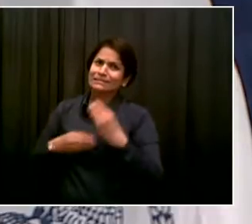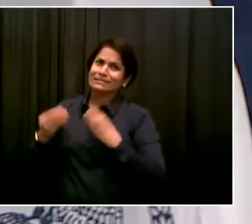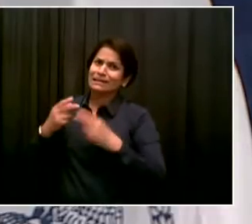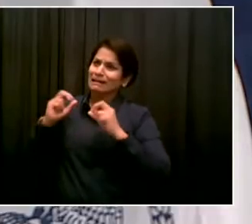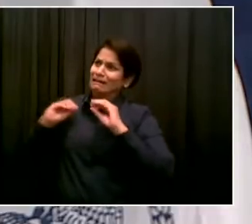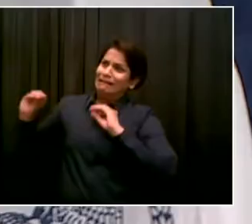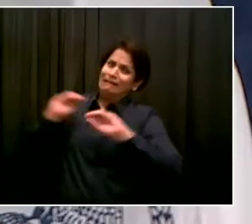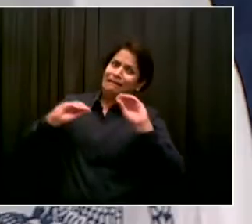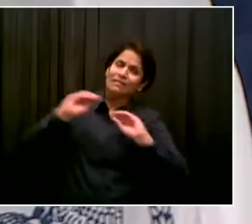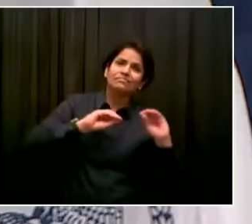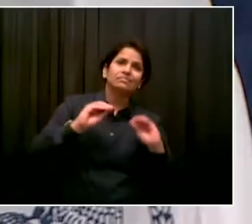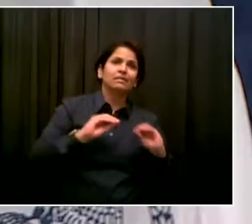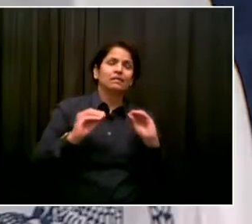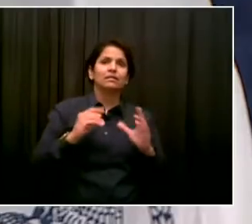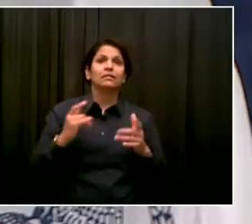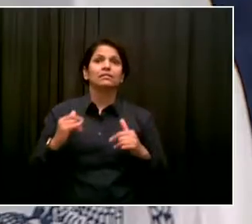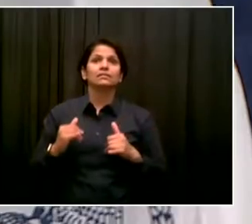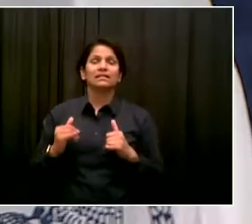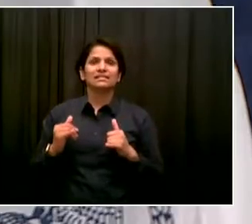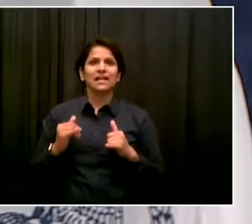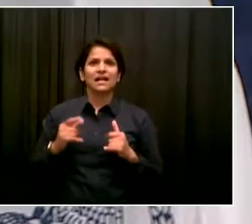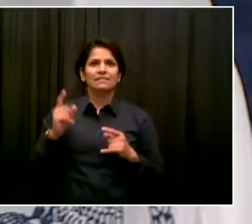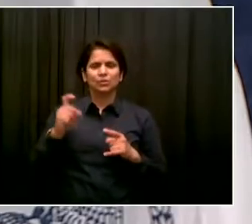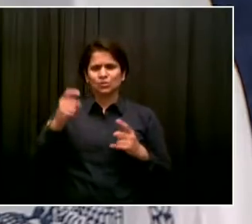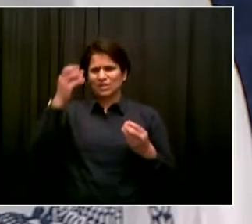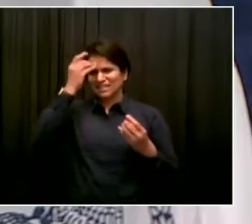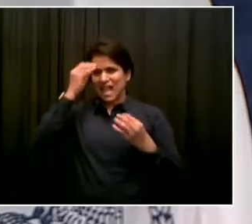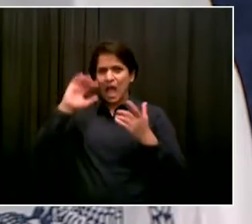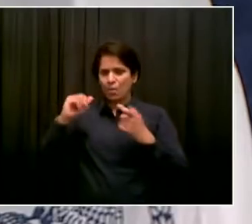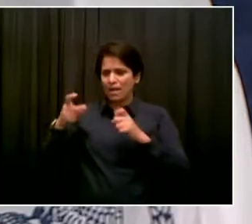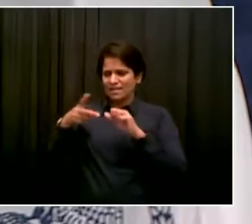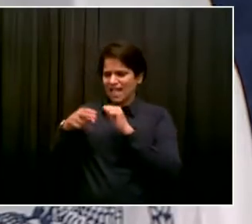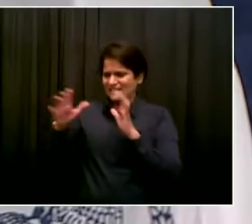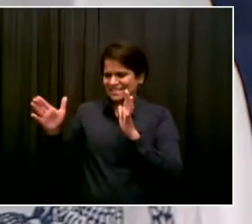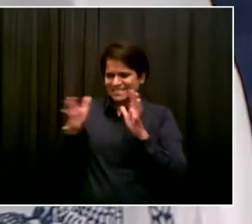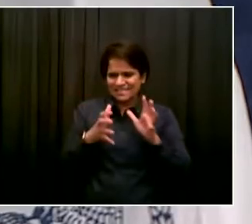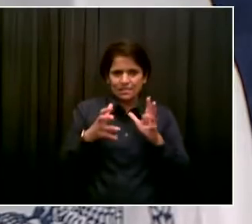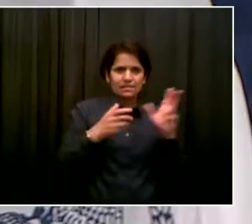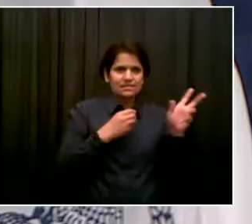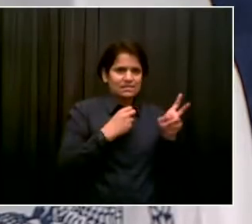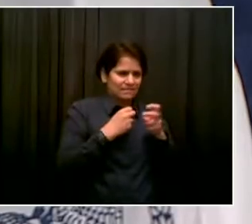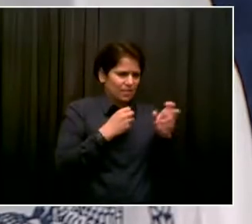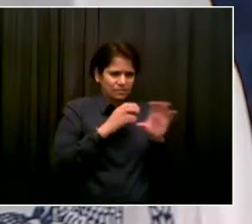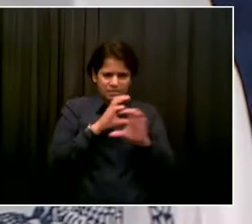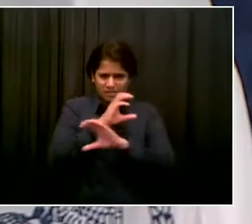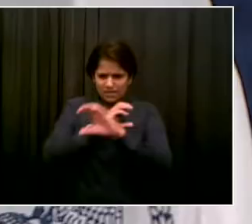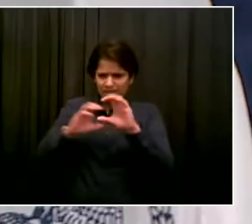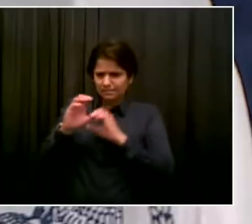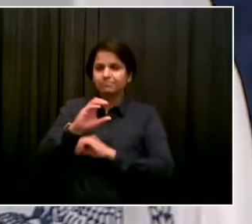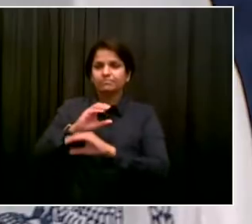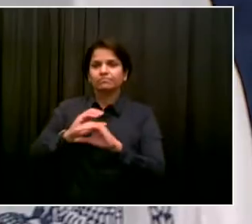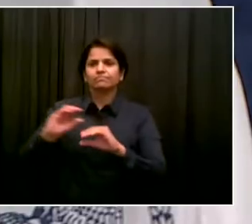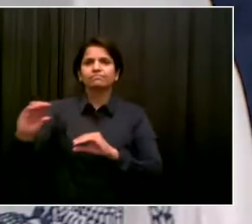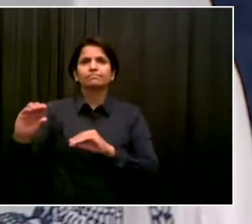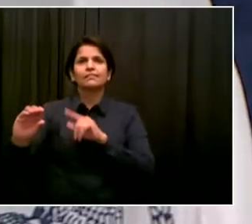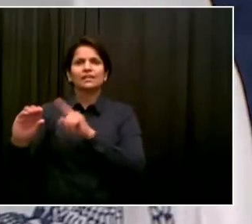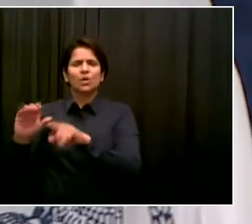REMEMBER WELL WE DID NOT HAVE RESOURCES, WE WERE GOING THROUGH A HORRIBLE SITUATION BECAUSE OF Caller:. THE ABILITY TO